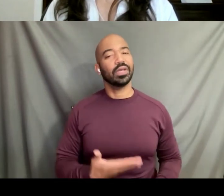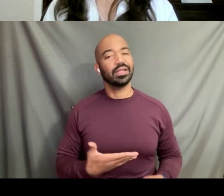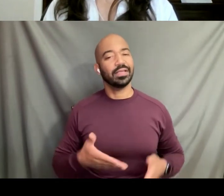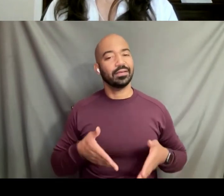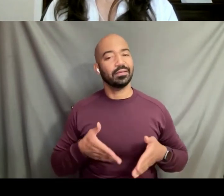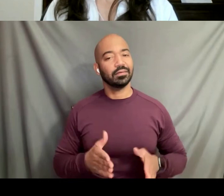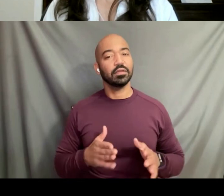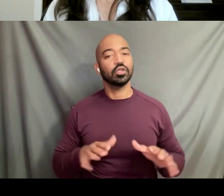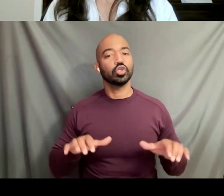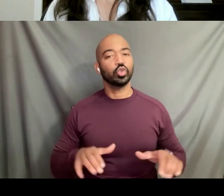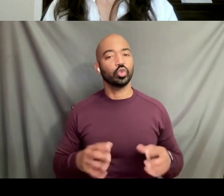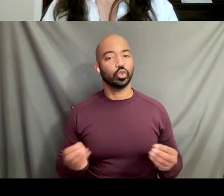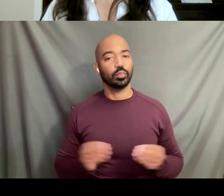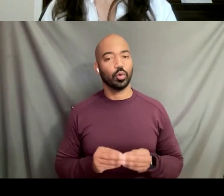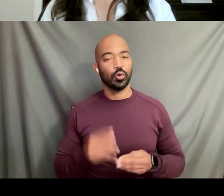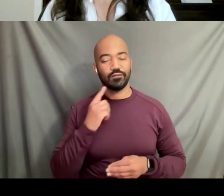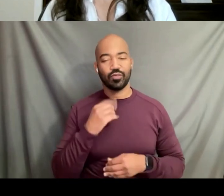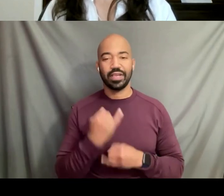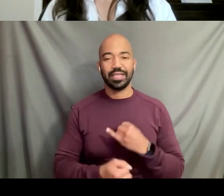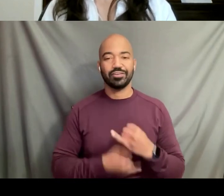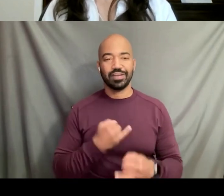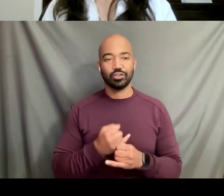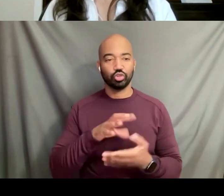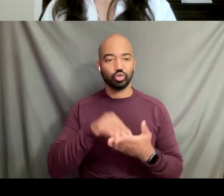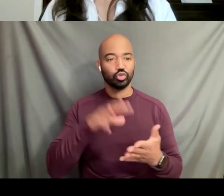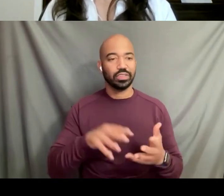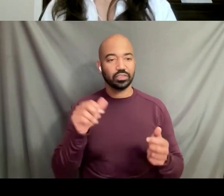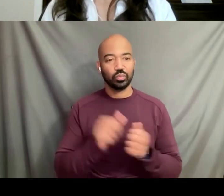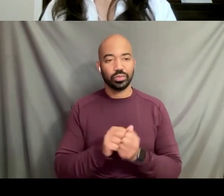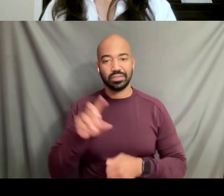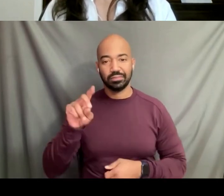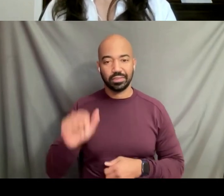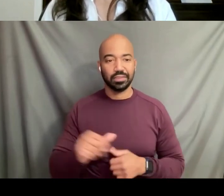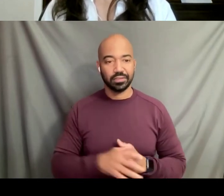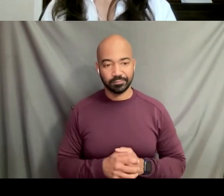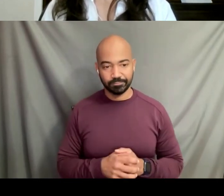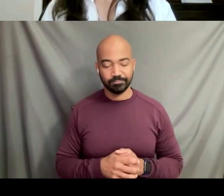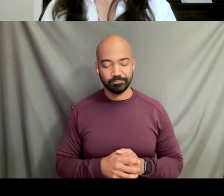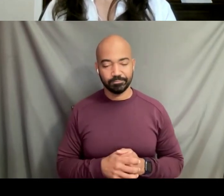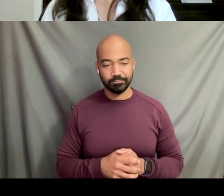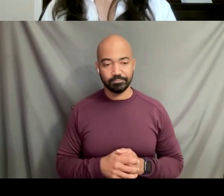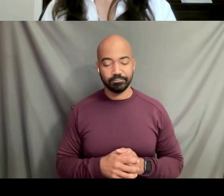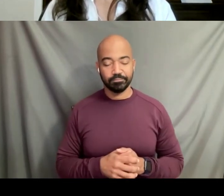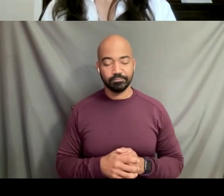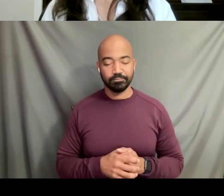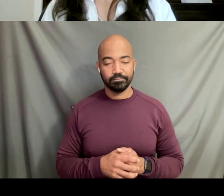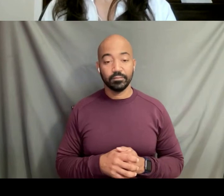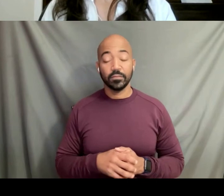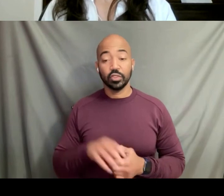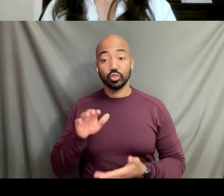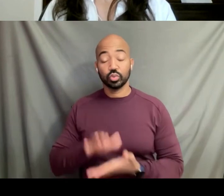And I think with MIUSA or collaborating with MIUSA, schools here in the U.S. would not find